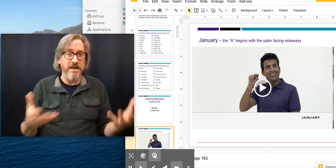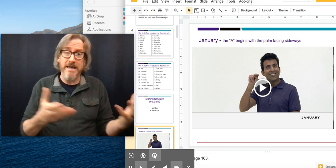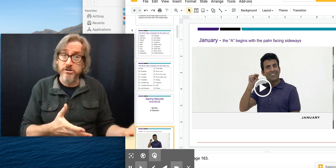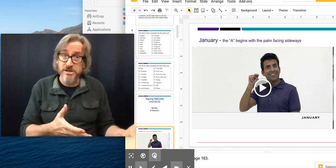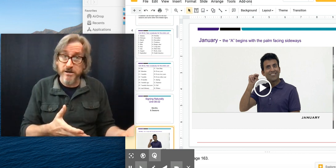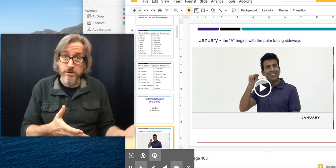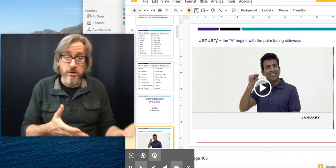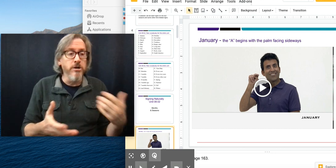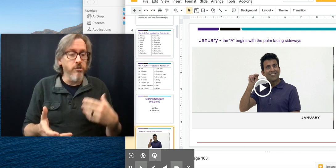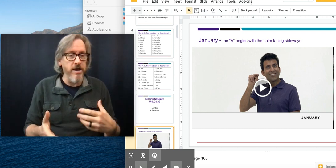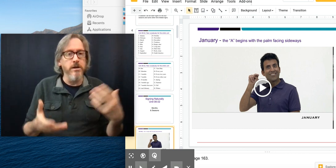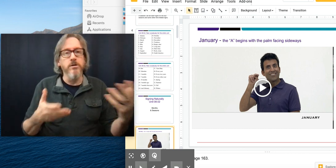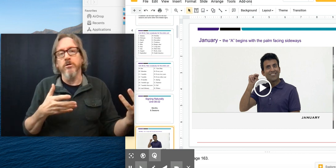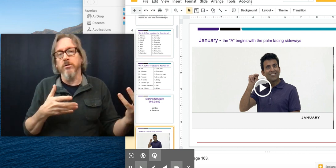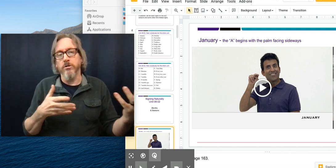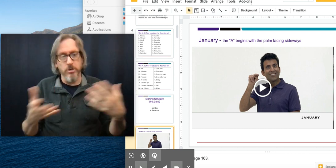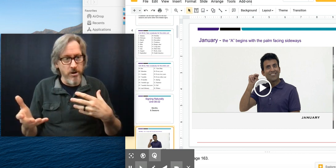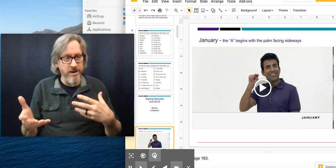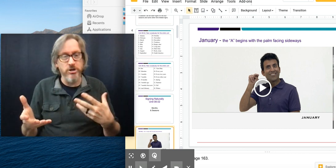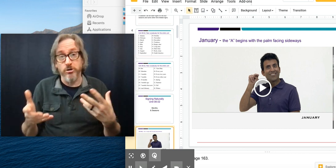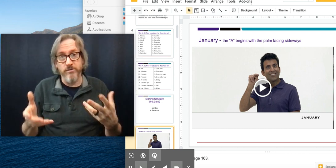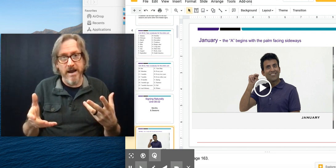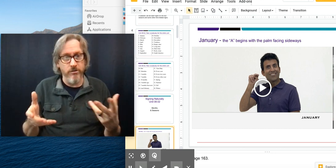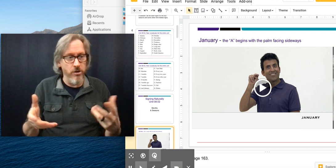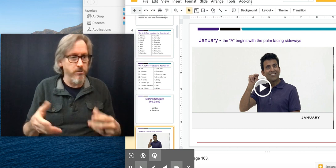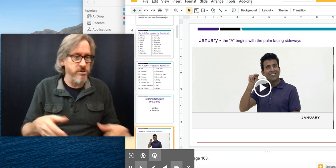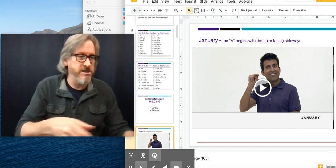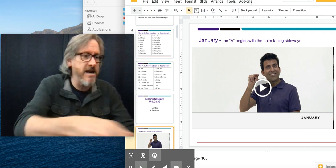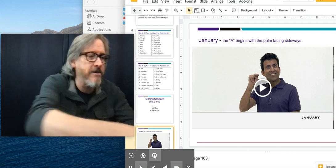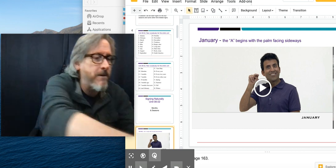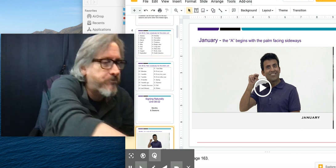of spelling Kirsten then you want to make sure that the other person is getting that